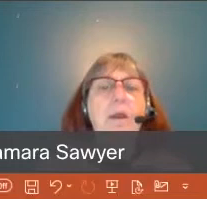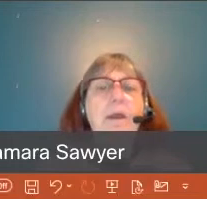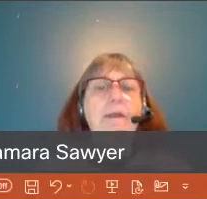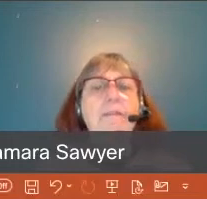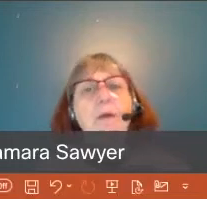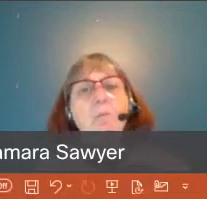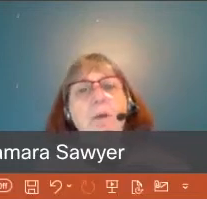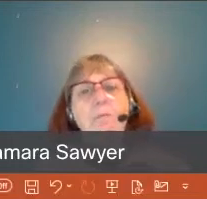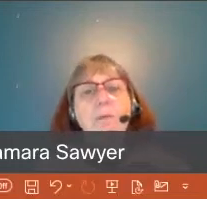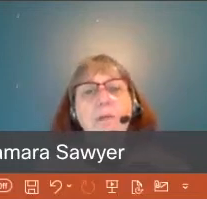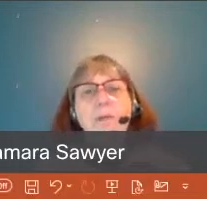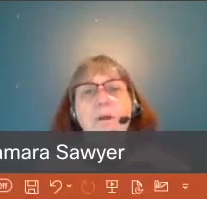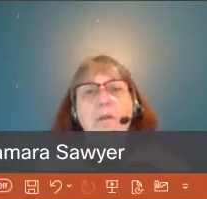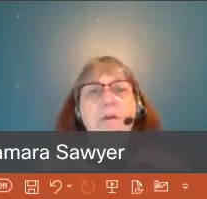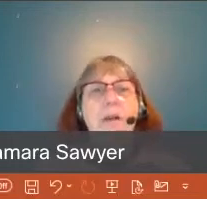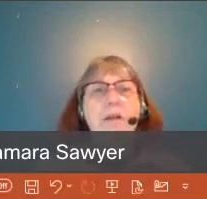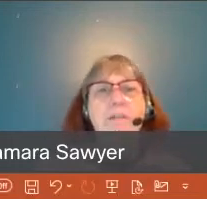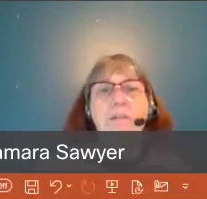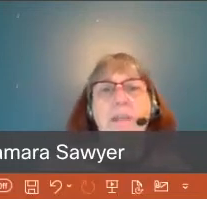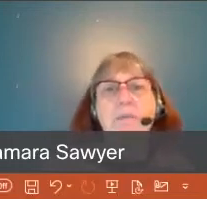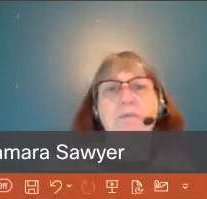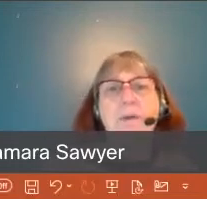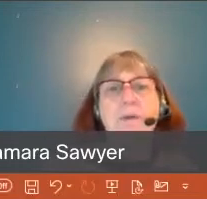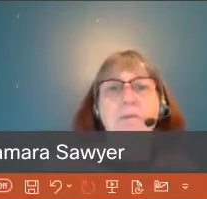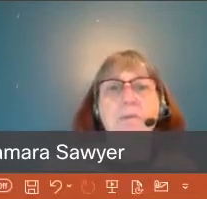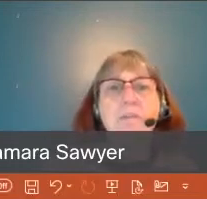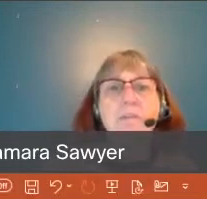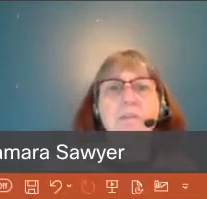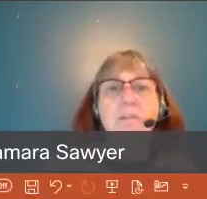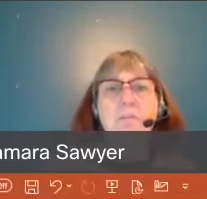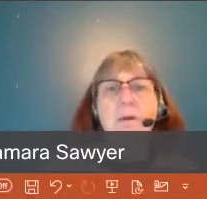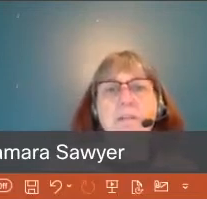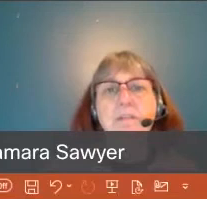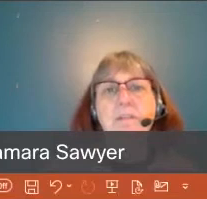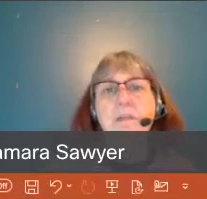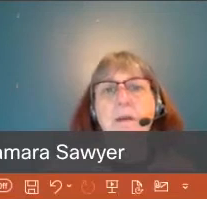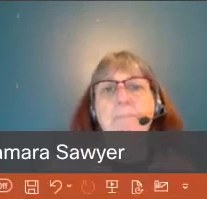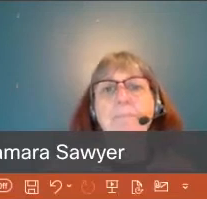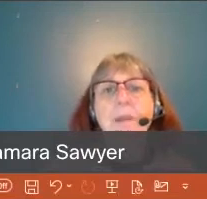and that way we know that all of our content can be found. If we use this text box at the top.